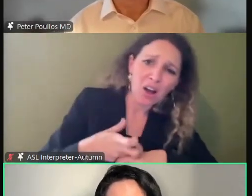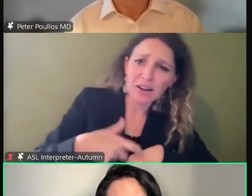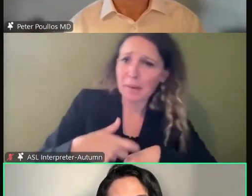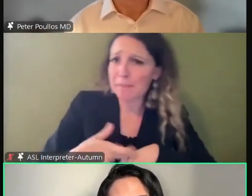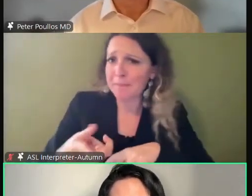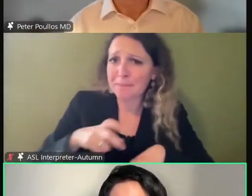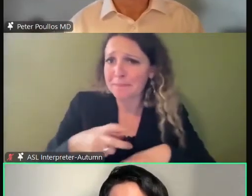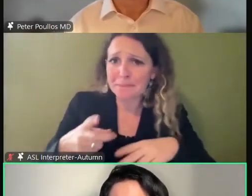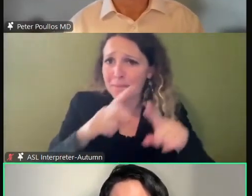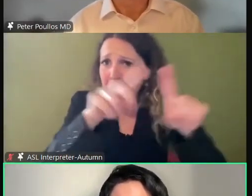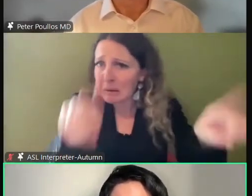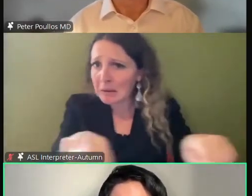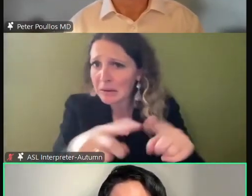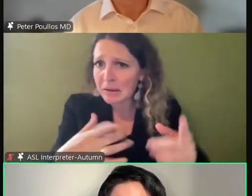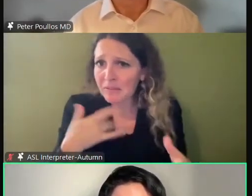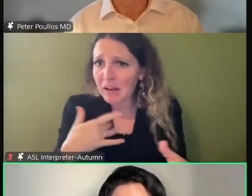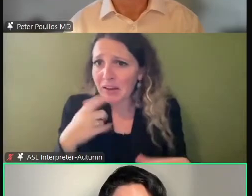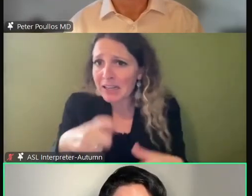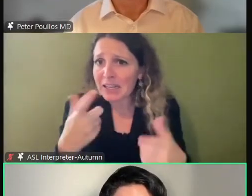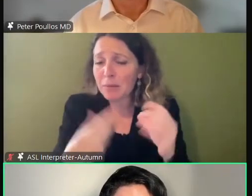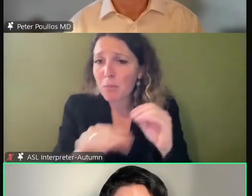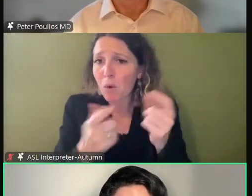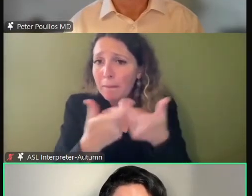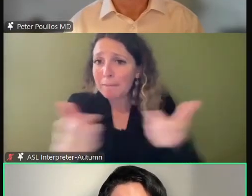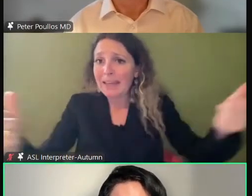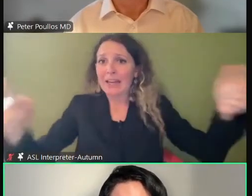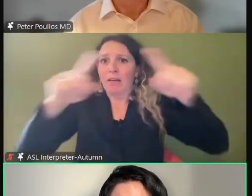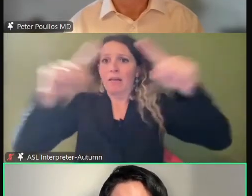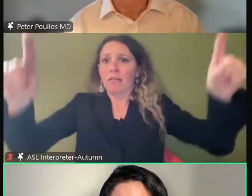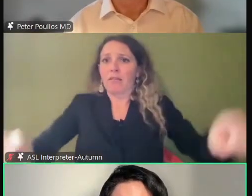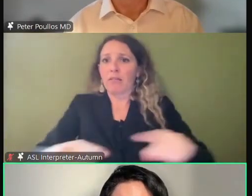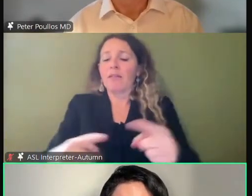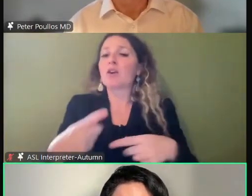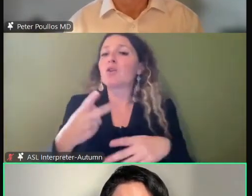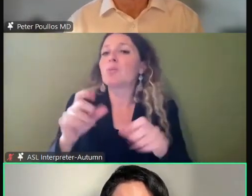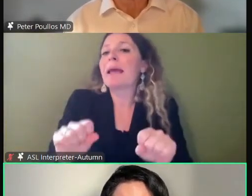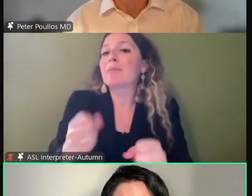much wider frame, to be able to care for them. >> Peter Poullos: